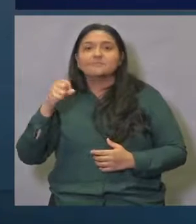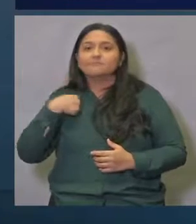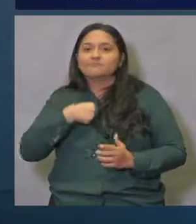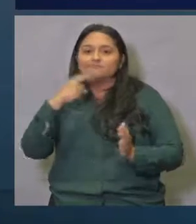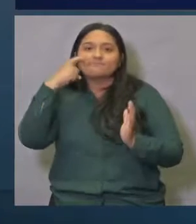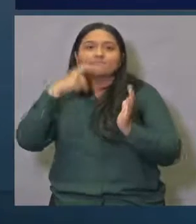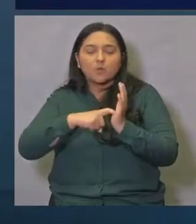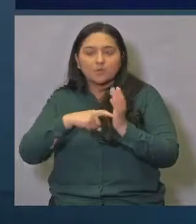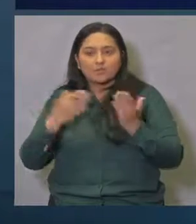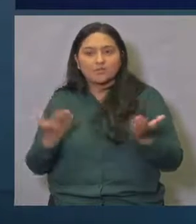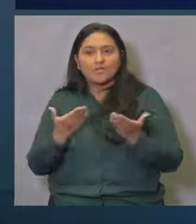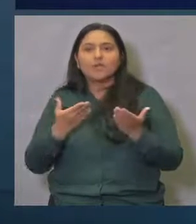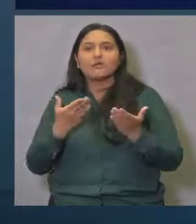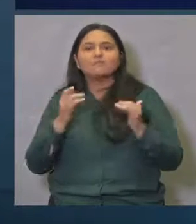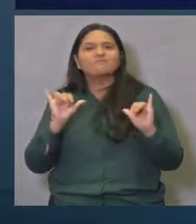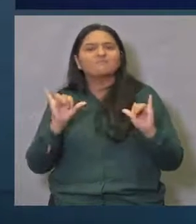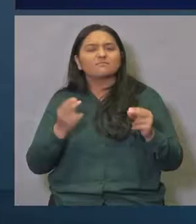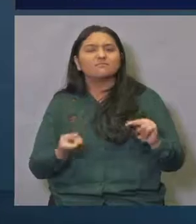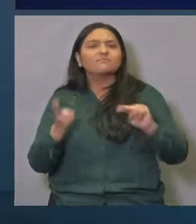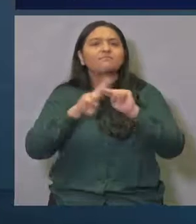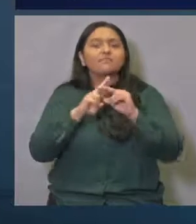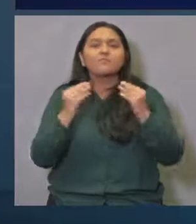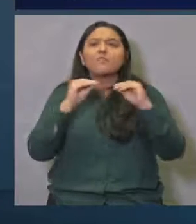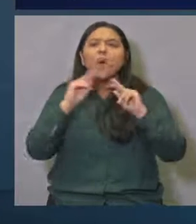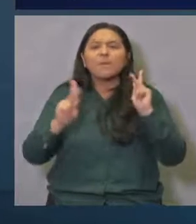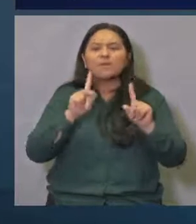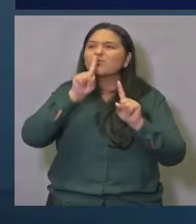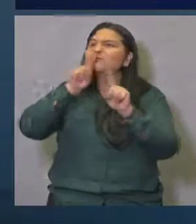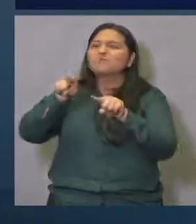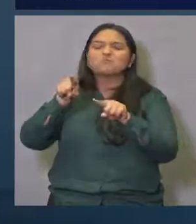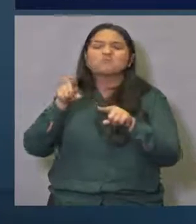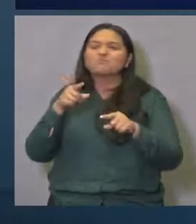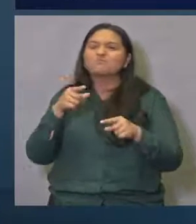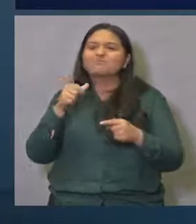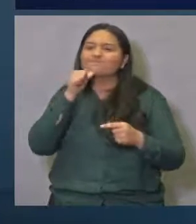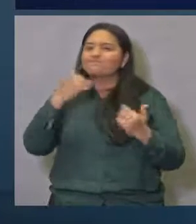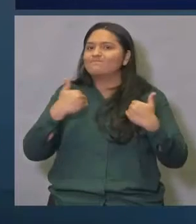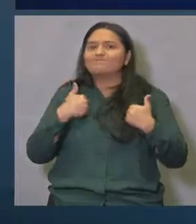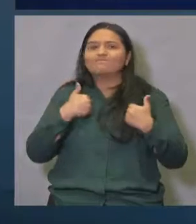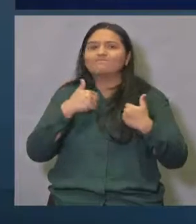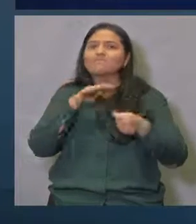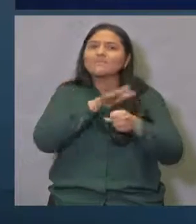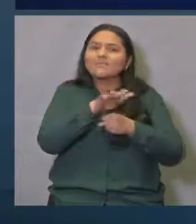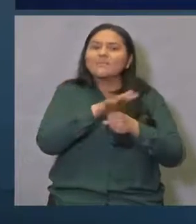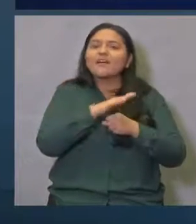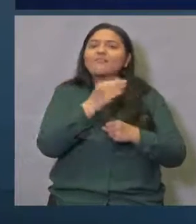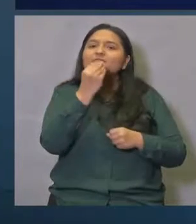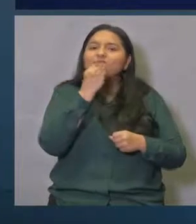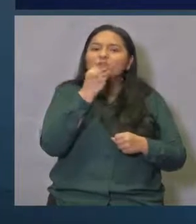WITHIN DHS, WE HAVE SEEN SIGNIFICANT INCREASES IN PEOPLE